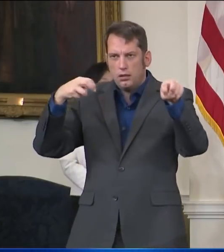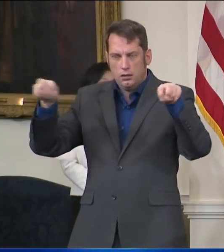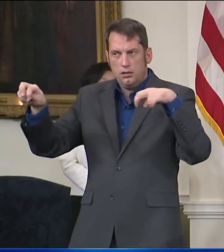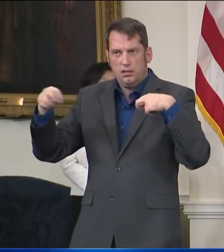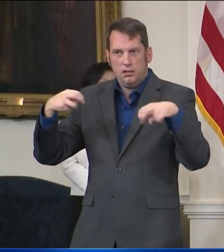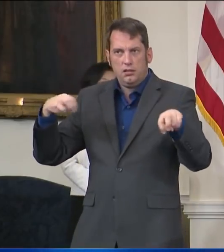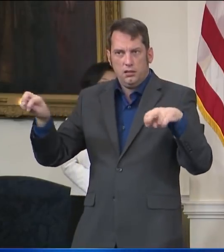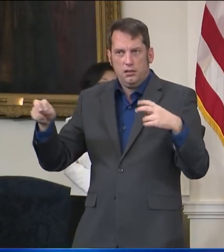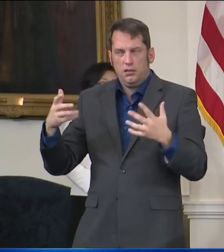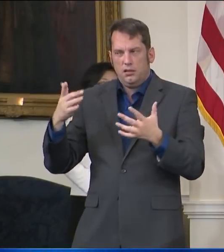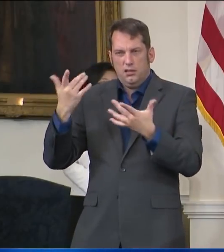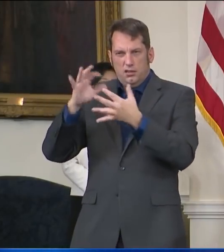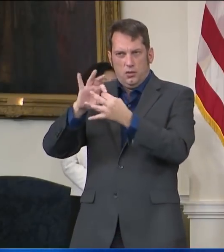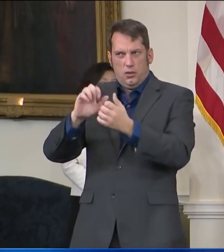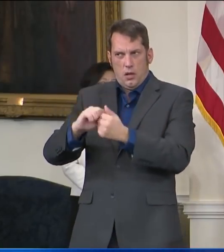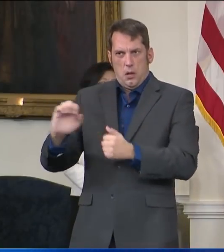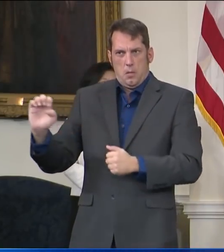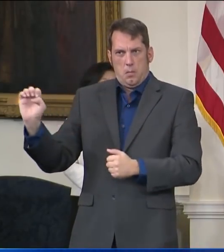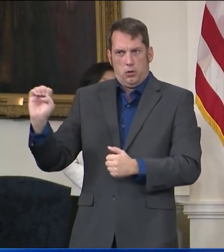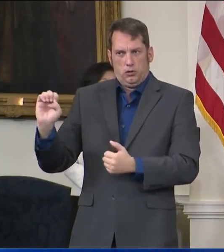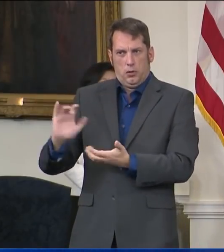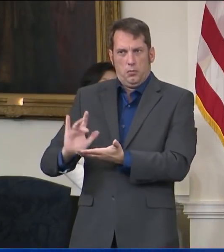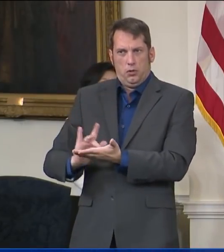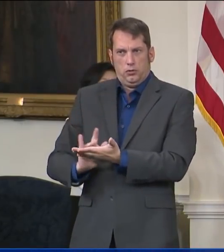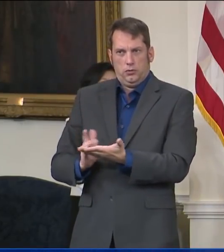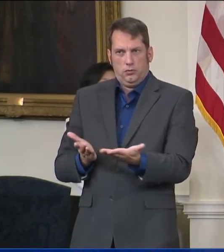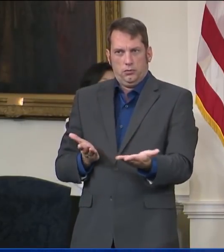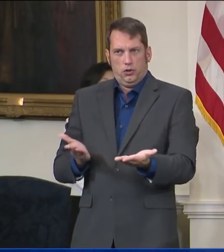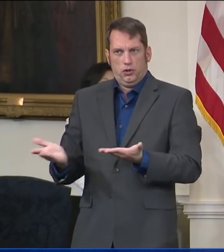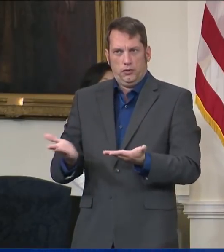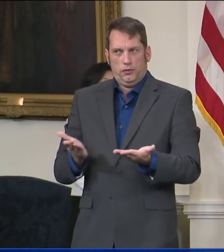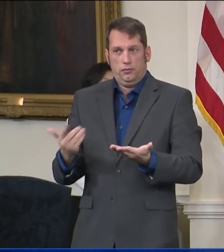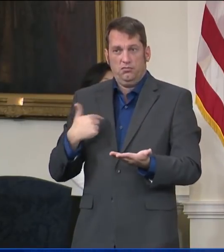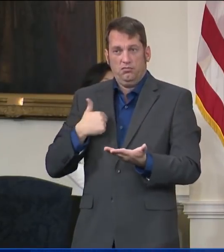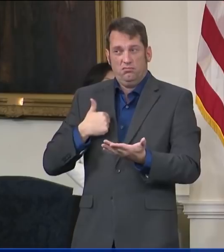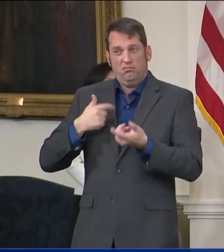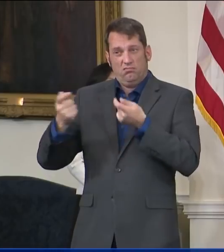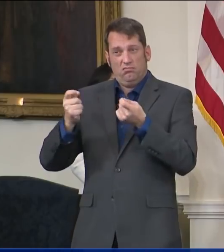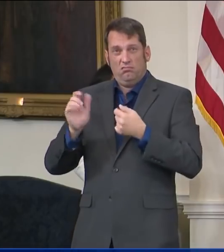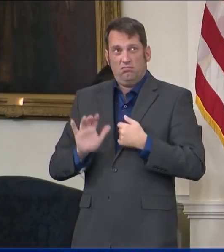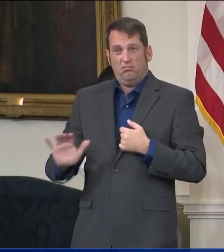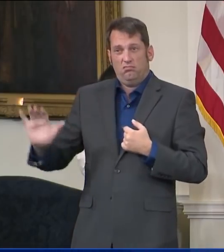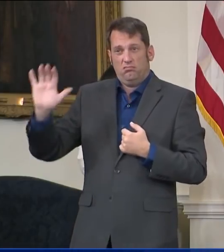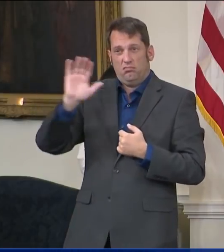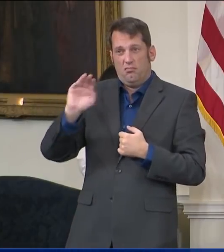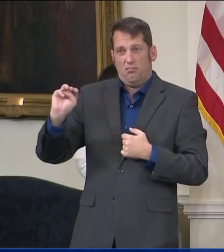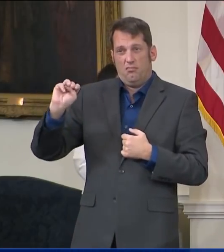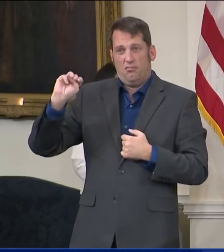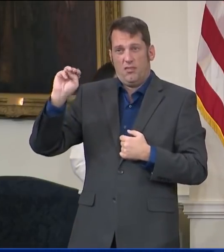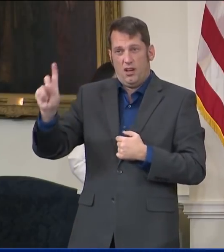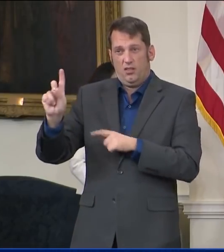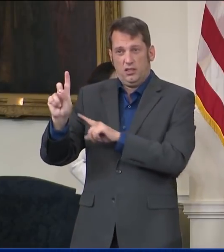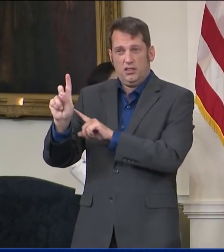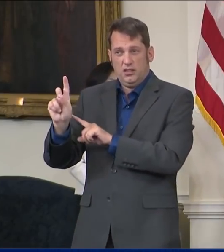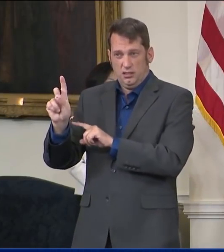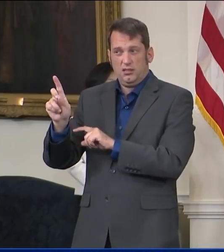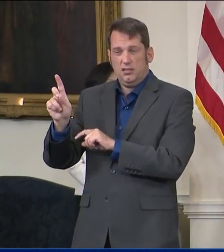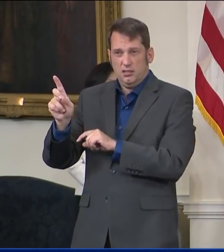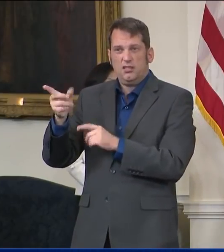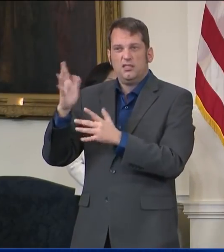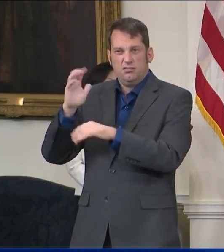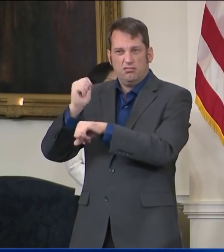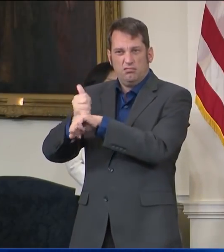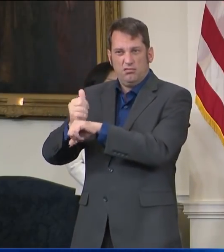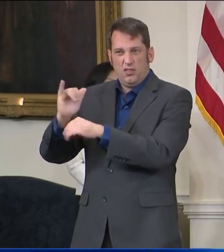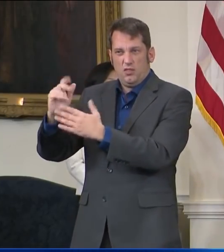MEMS THE MARYLAND INSTITUTE FOR EMERGENCY EMERGENCY MEDICAL SERVICE SYSTEM IS THE IDEAL PLACE TO HOUSE THIS INNOVATIVE PROGRAM.